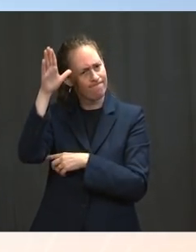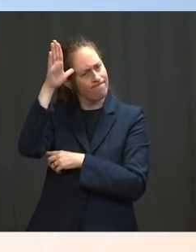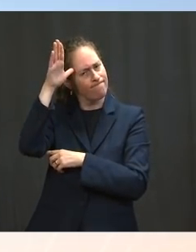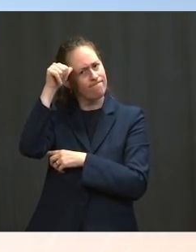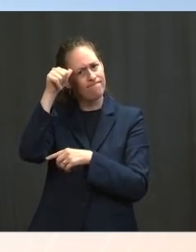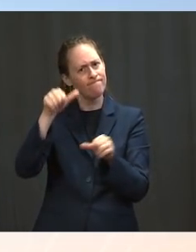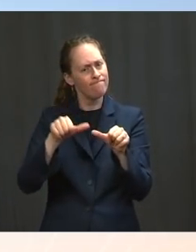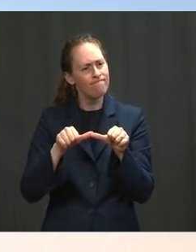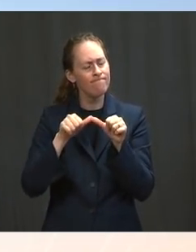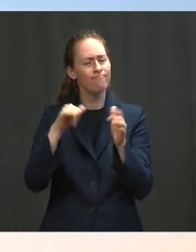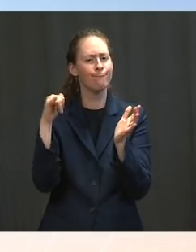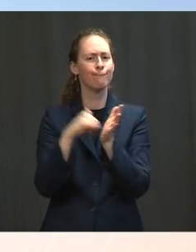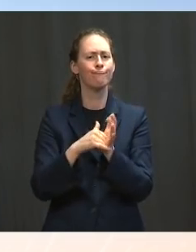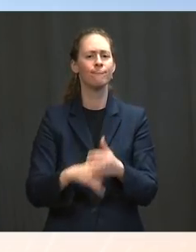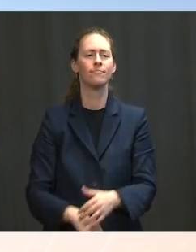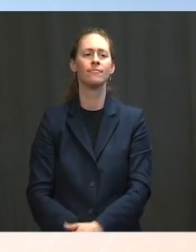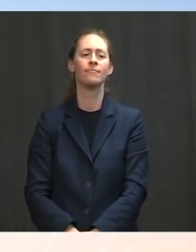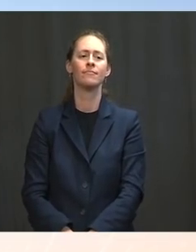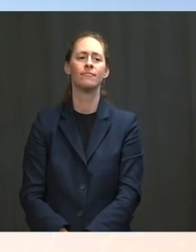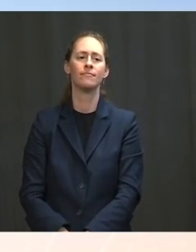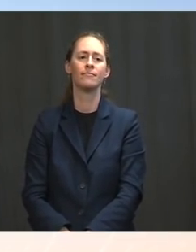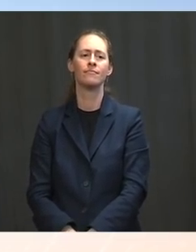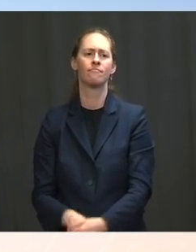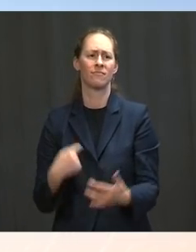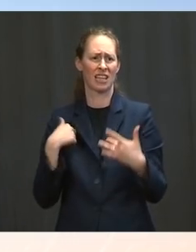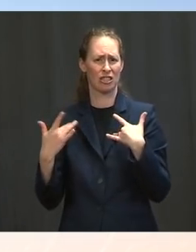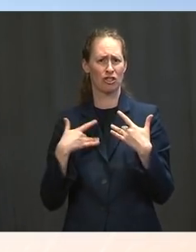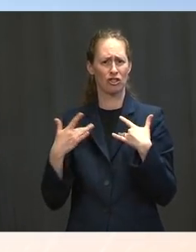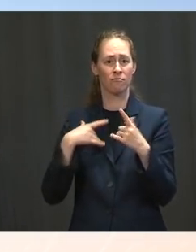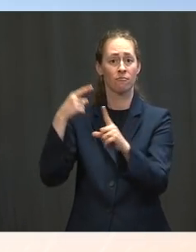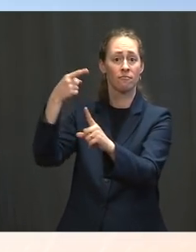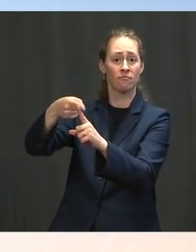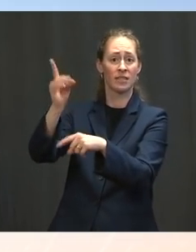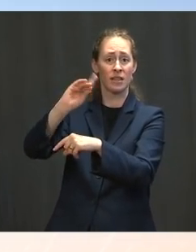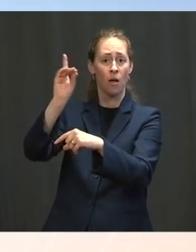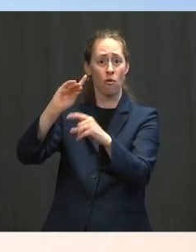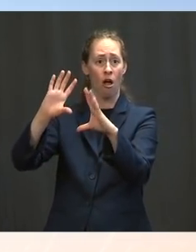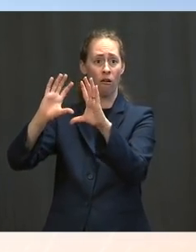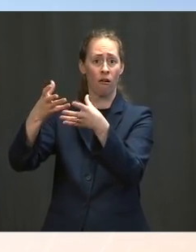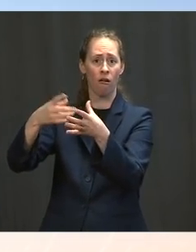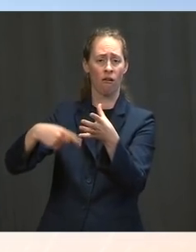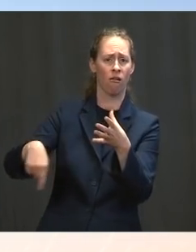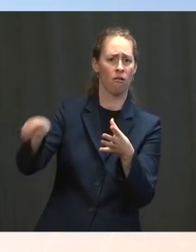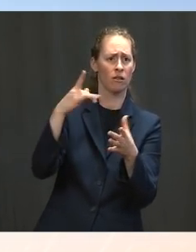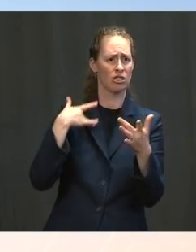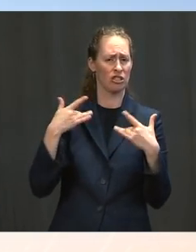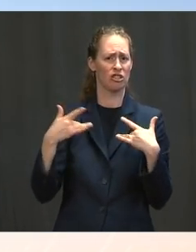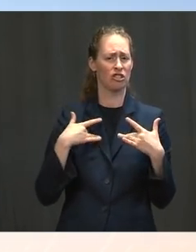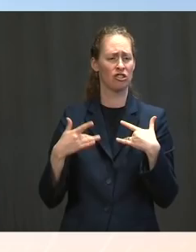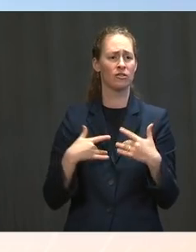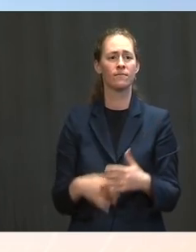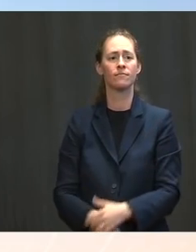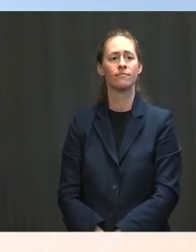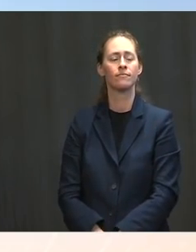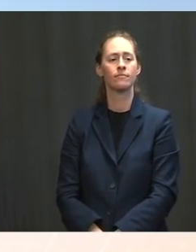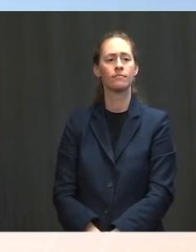The Press: Is there a concern by the Democratic base -- for the Democratic base that feels that he became president